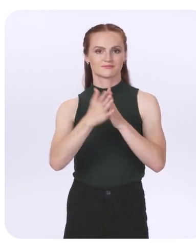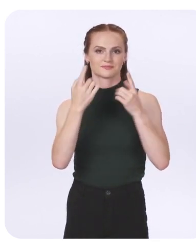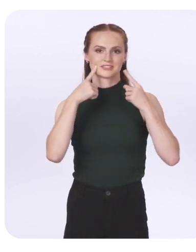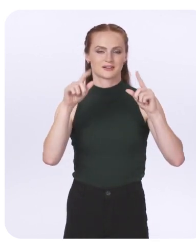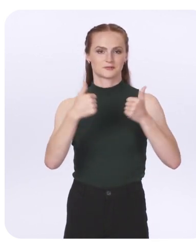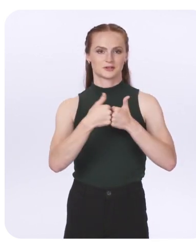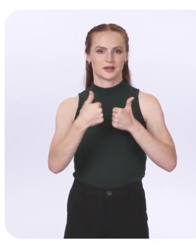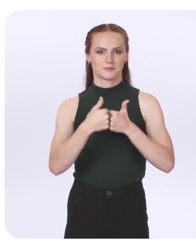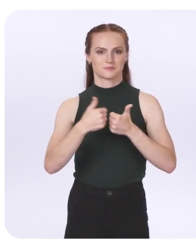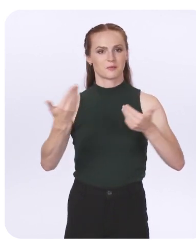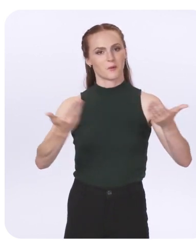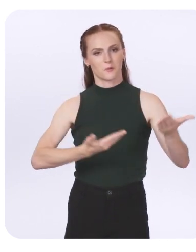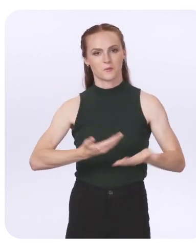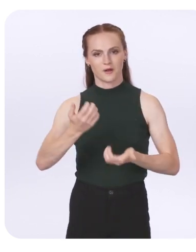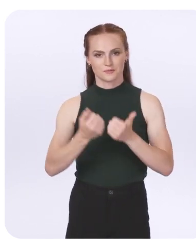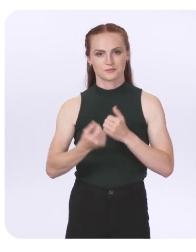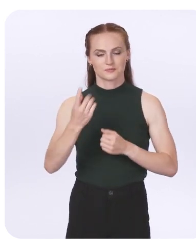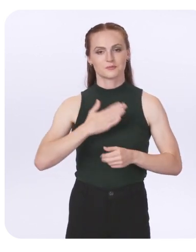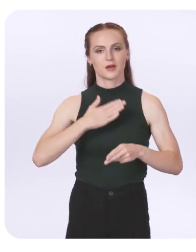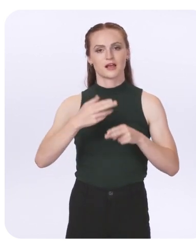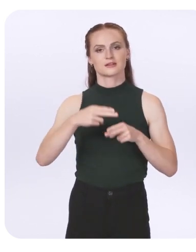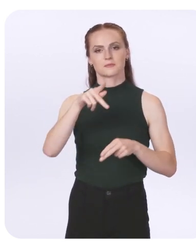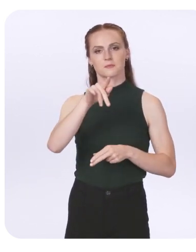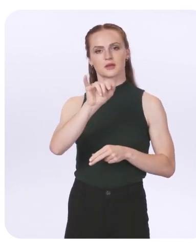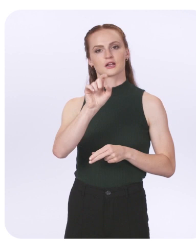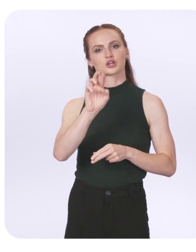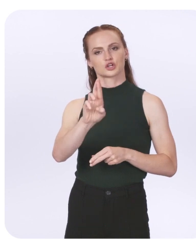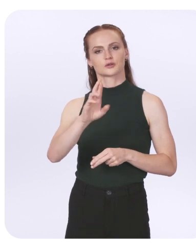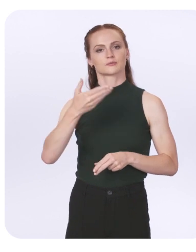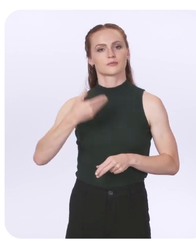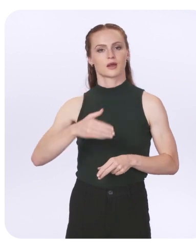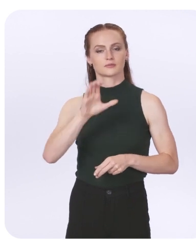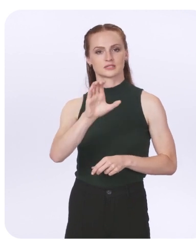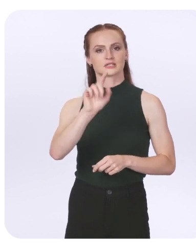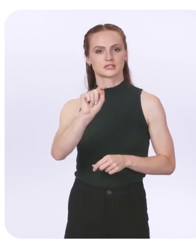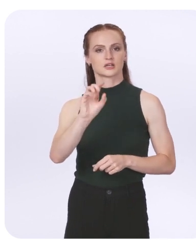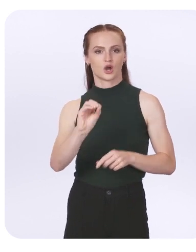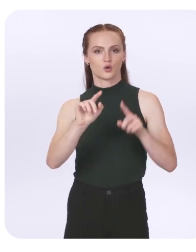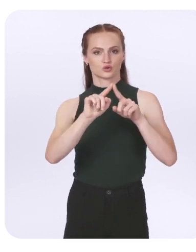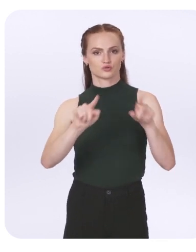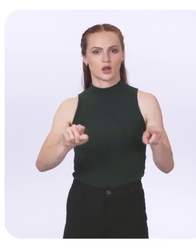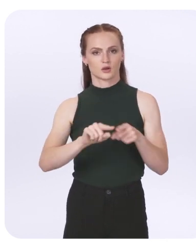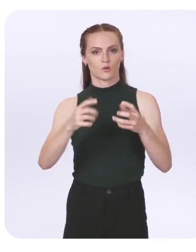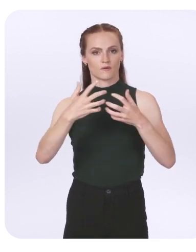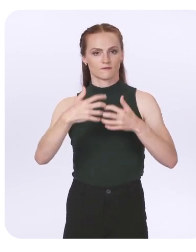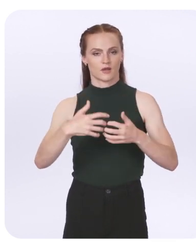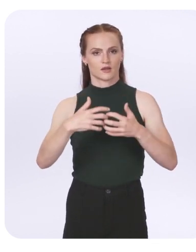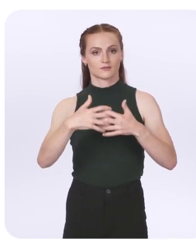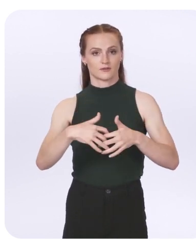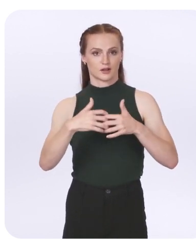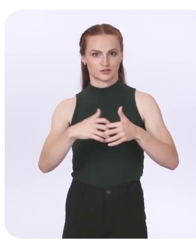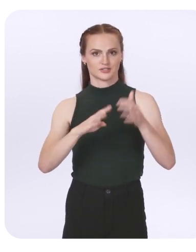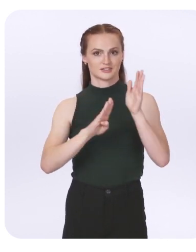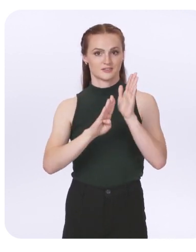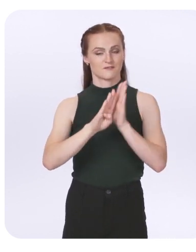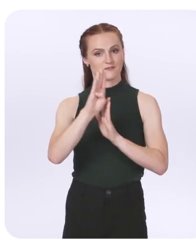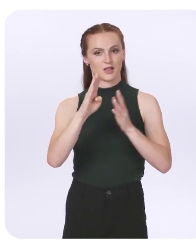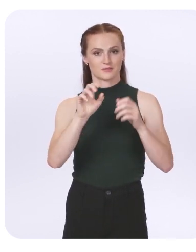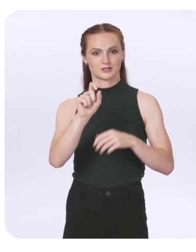My name’s Peter and I’m the CTO at Triangle Factory, a Belgian based game development studio with a team of around 40 people.